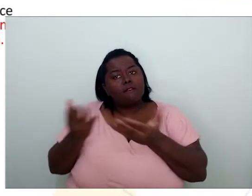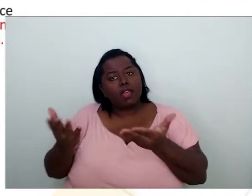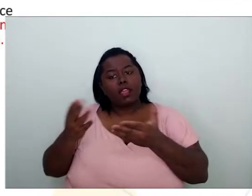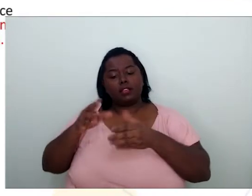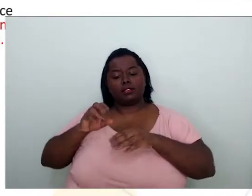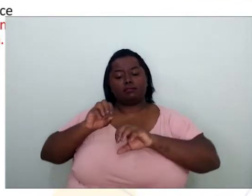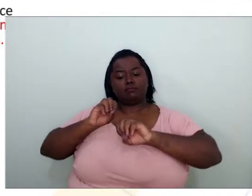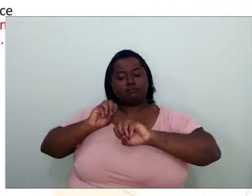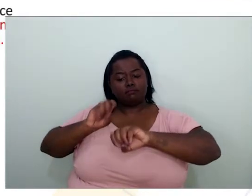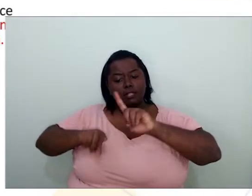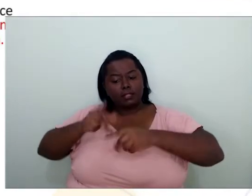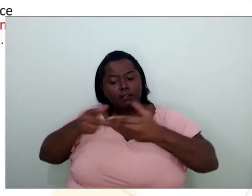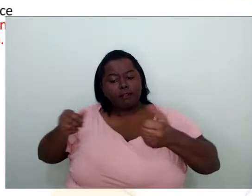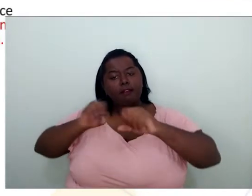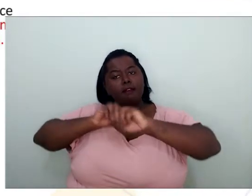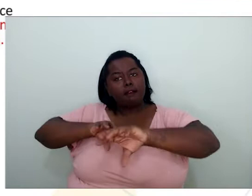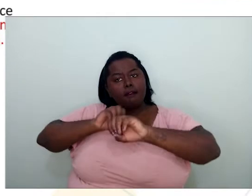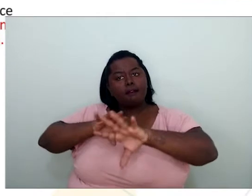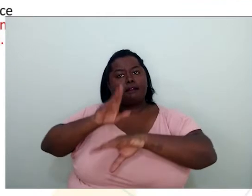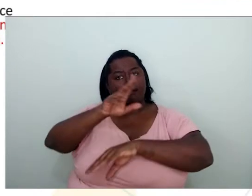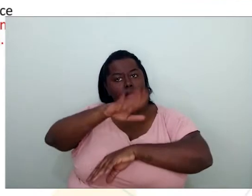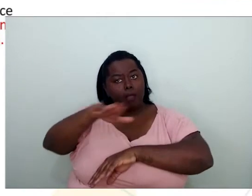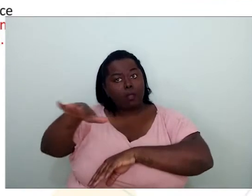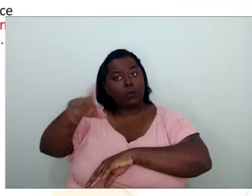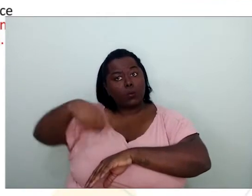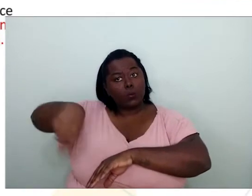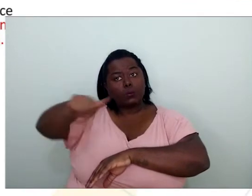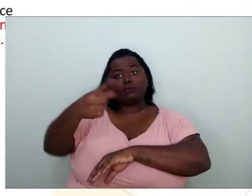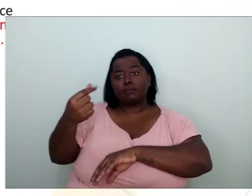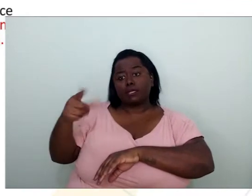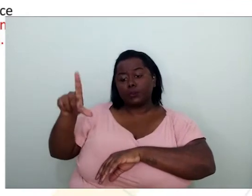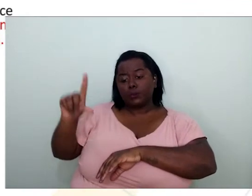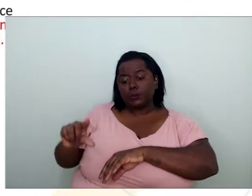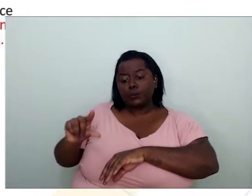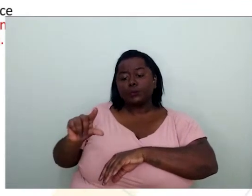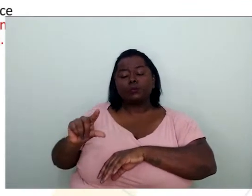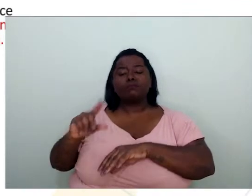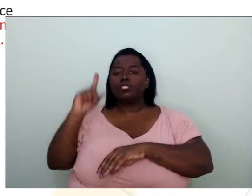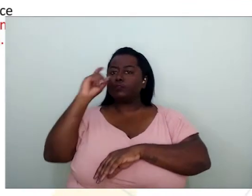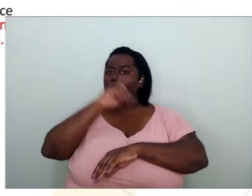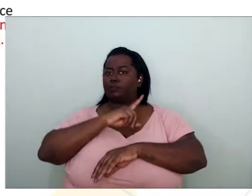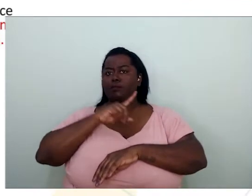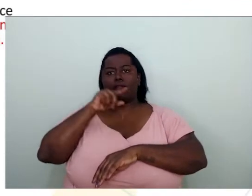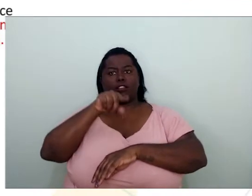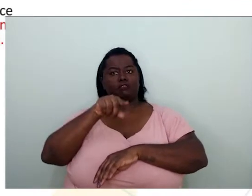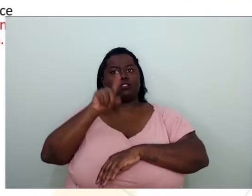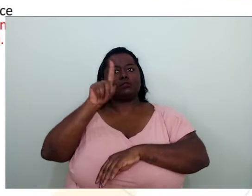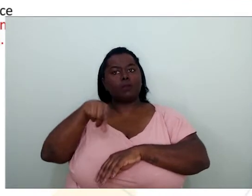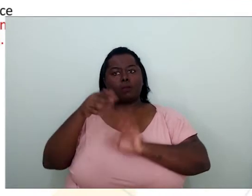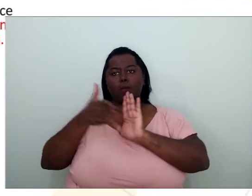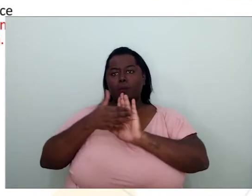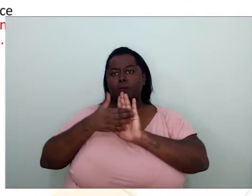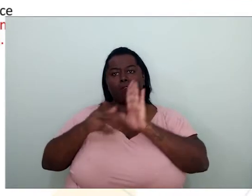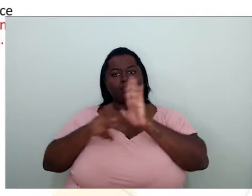to student is rarely proposed as an institutional imperative and how our